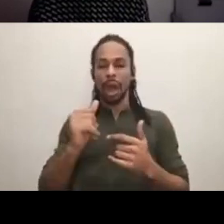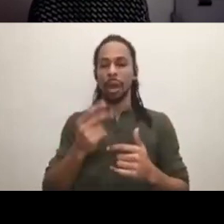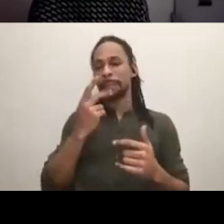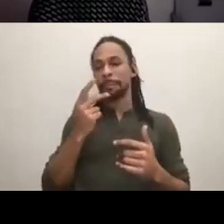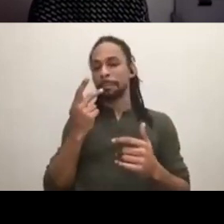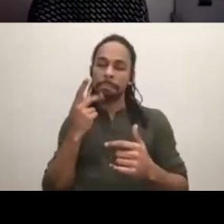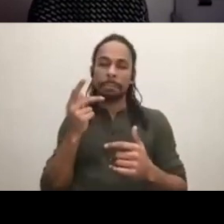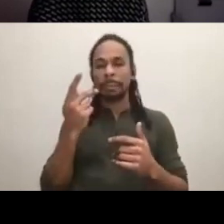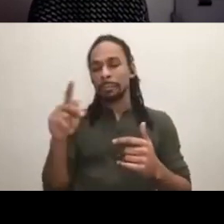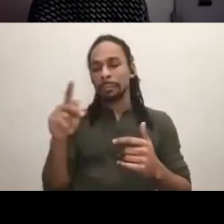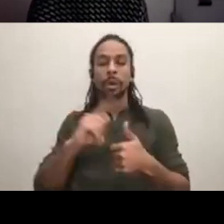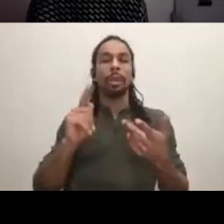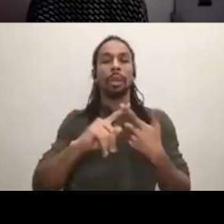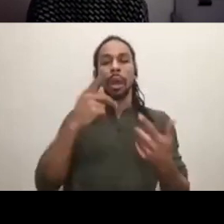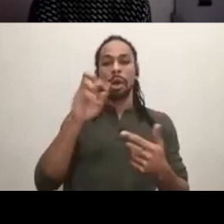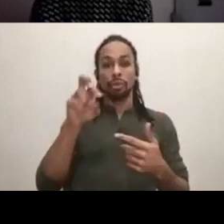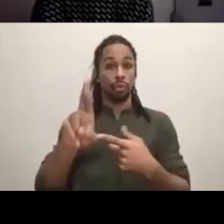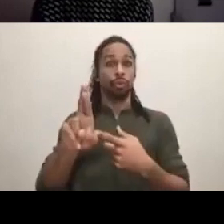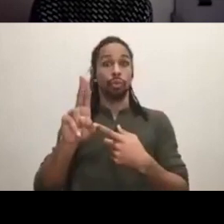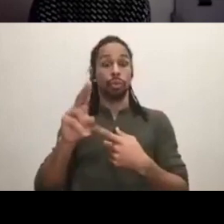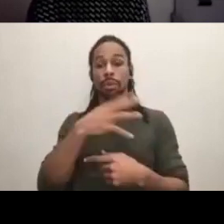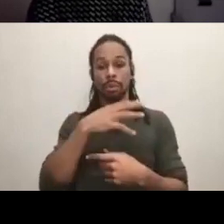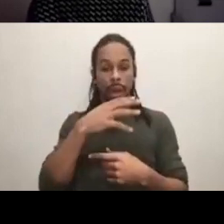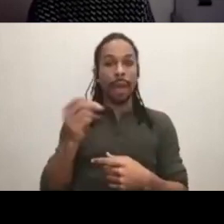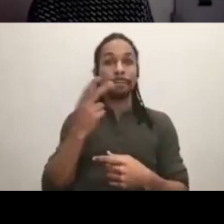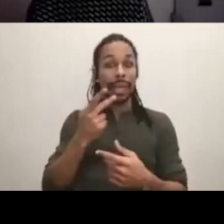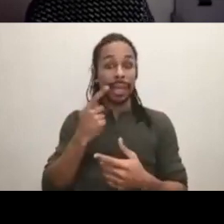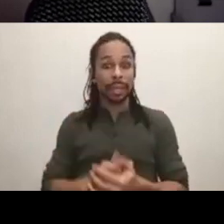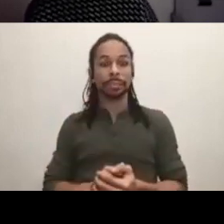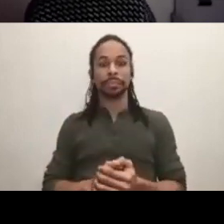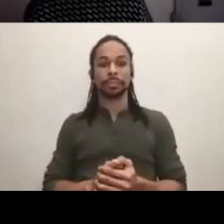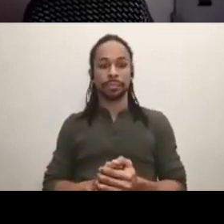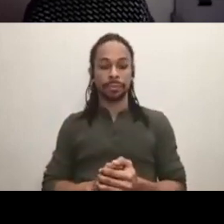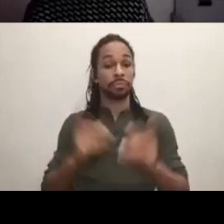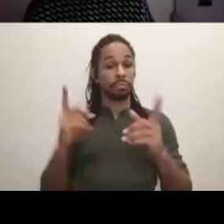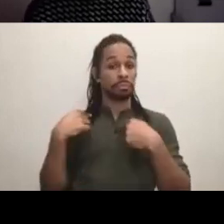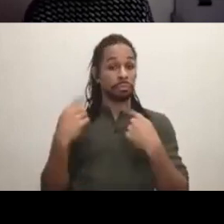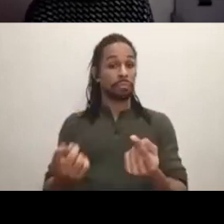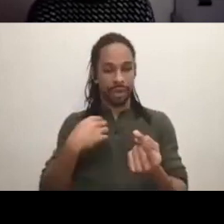of a potluck. I think, you know, we've been doing a lot of these online events and thinking